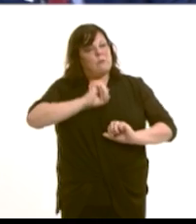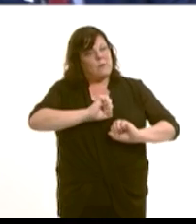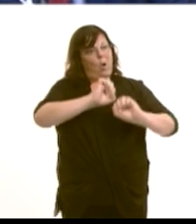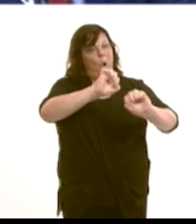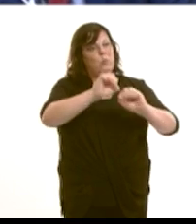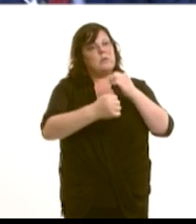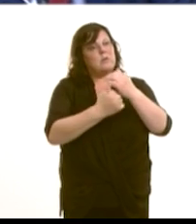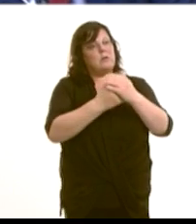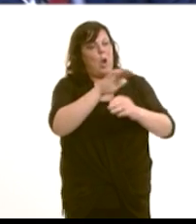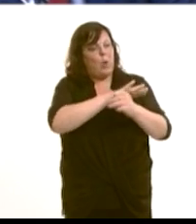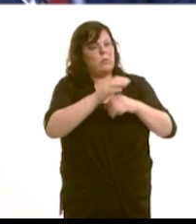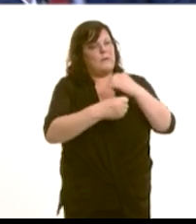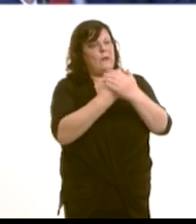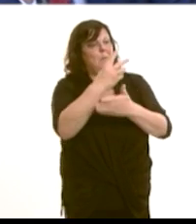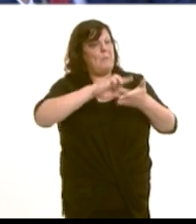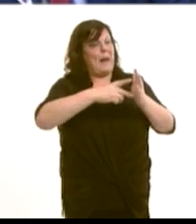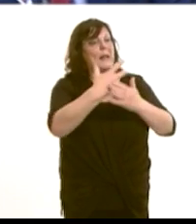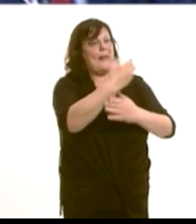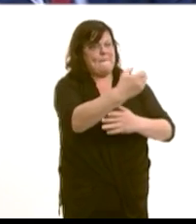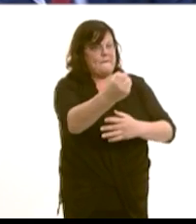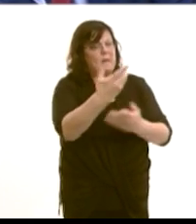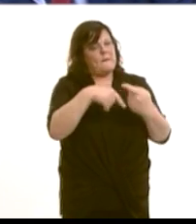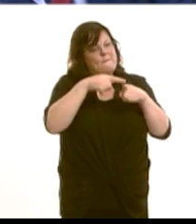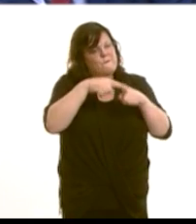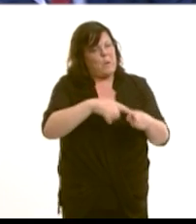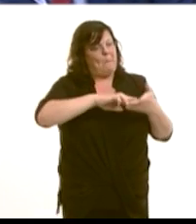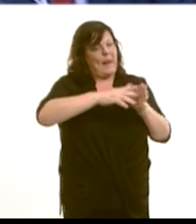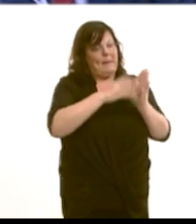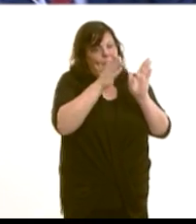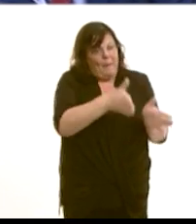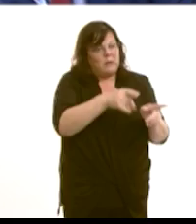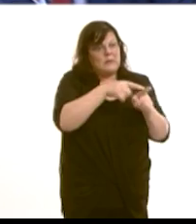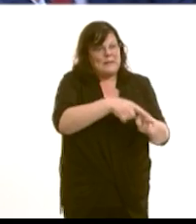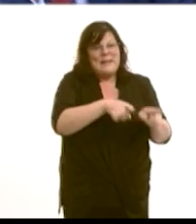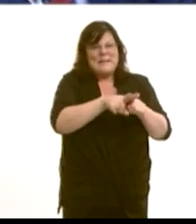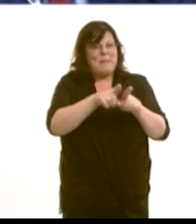plan and they must abide by that plan, just as any other developer would.